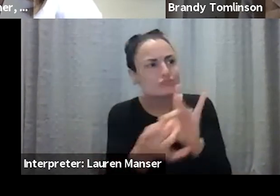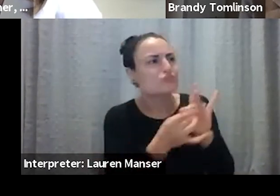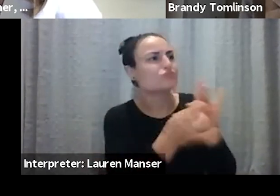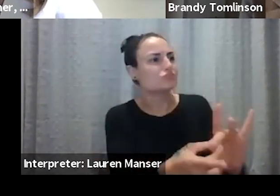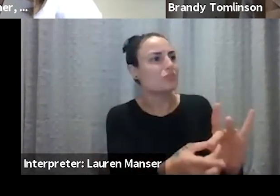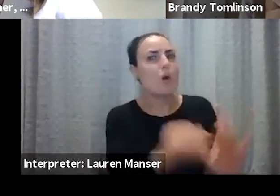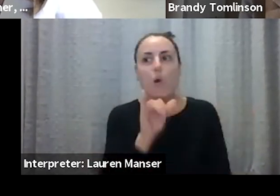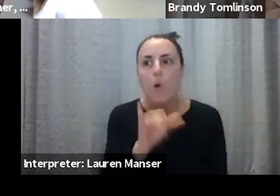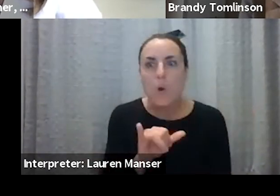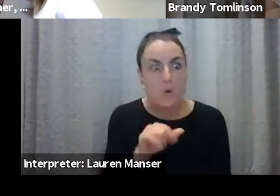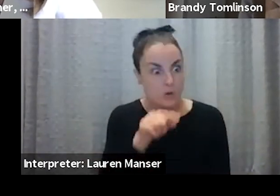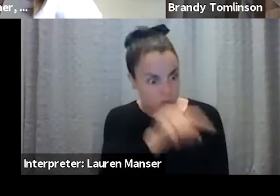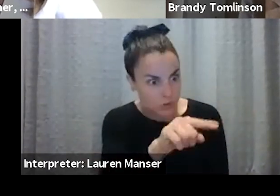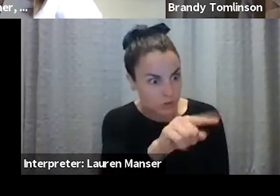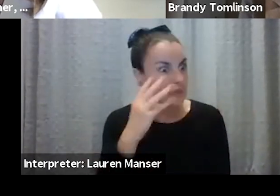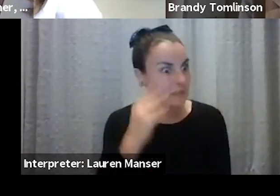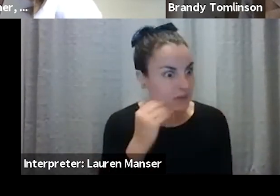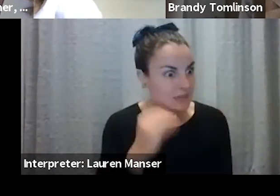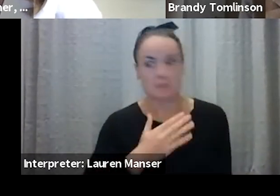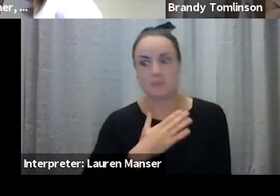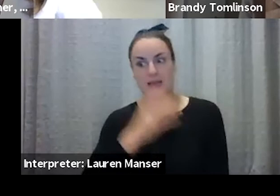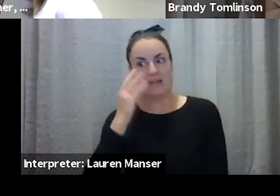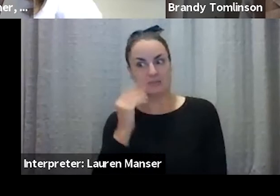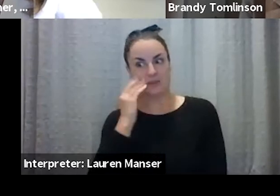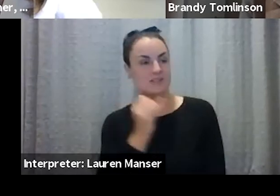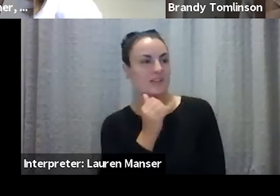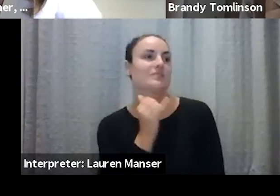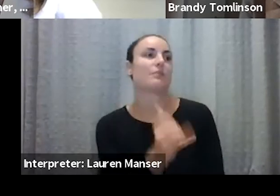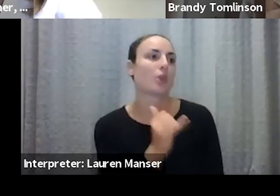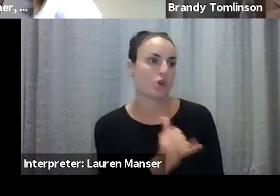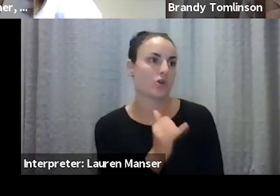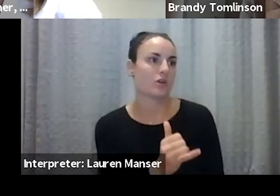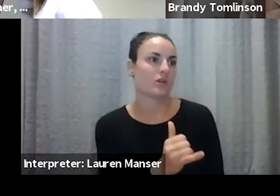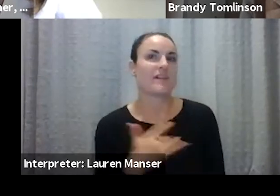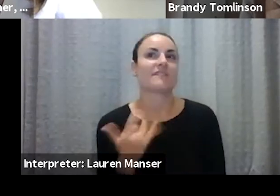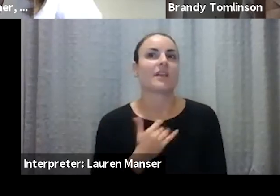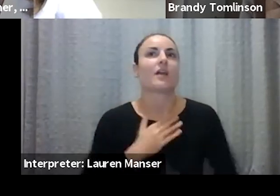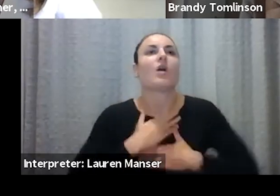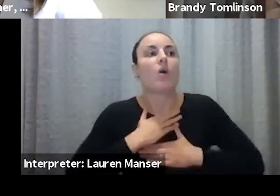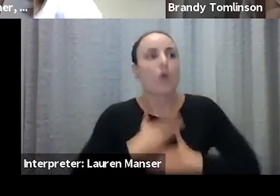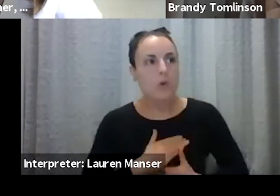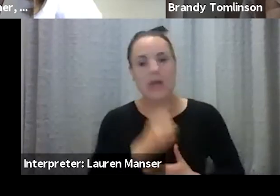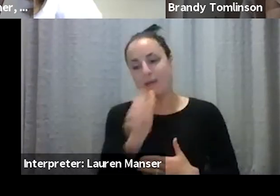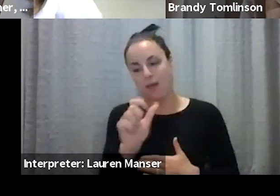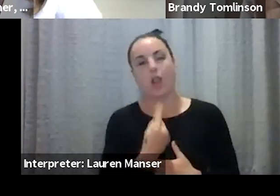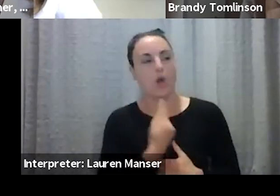because they're going through something similar. So people who aren't able to attend